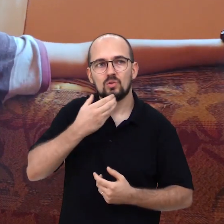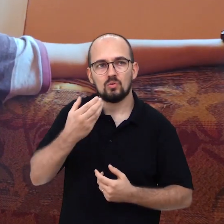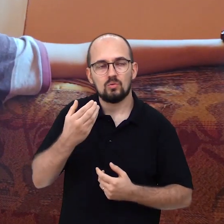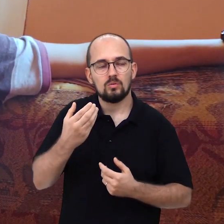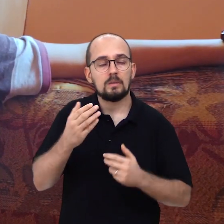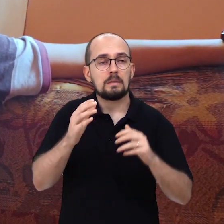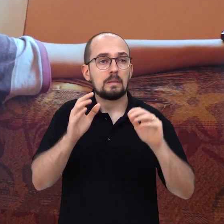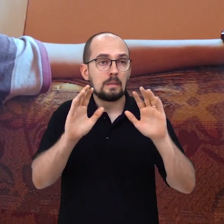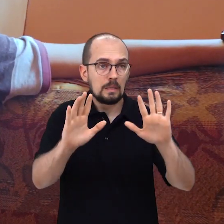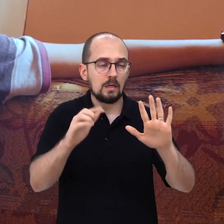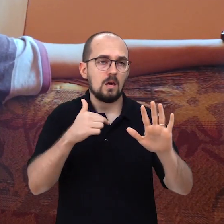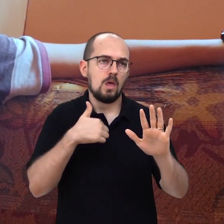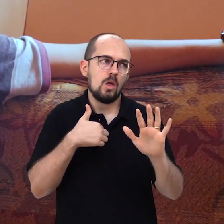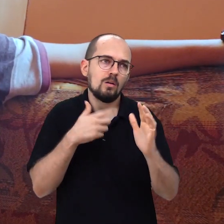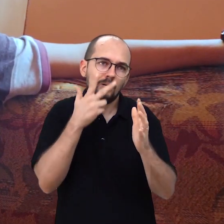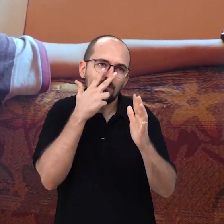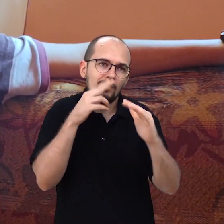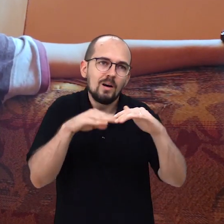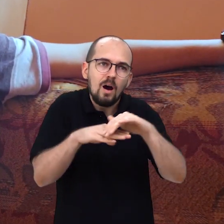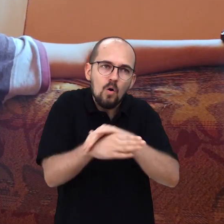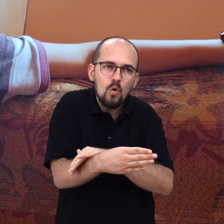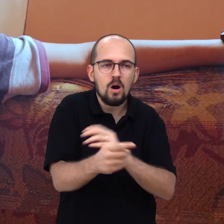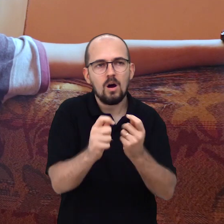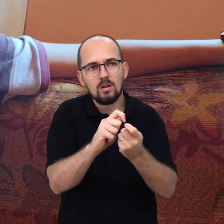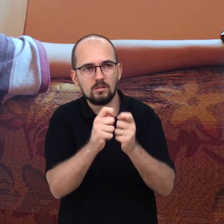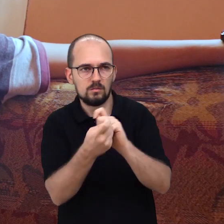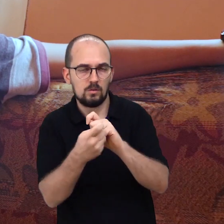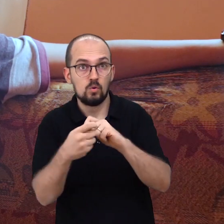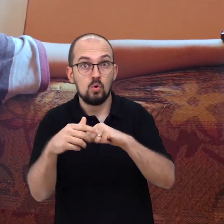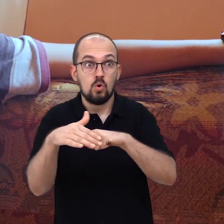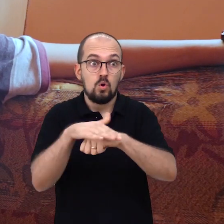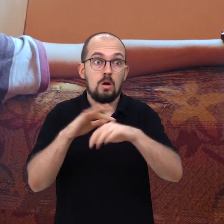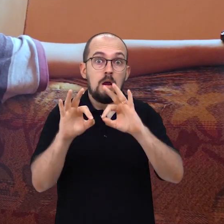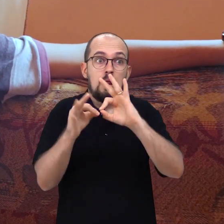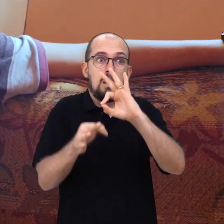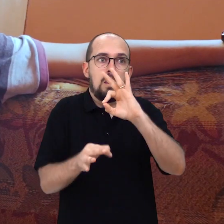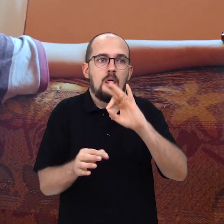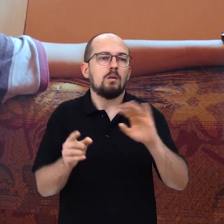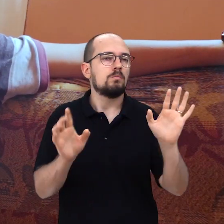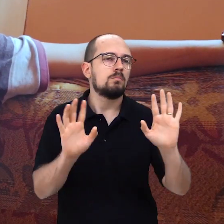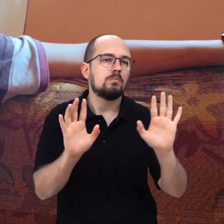And I'm adapted to our day-to-day life this way. I actually talk briefly to him